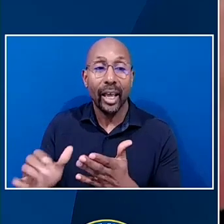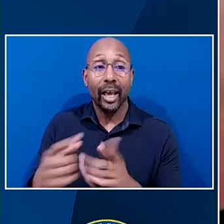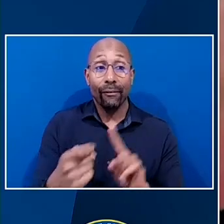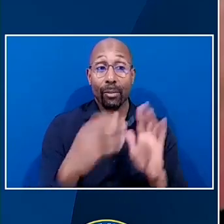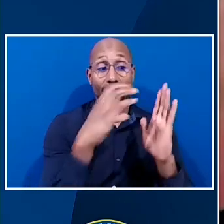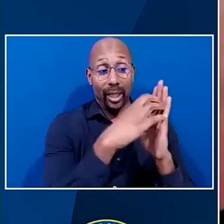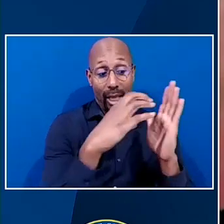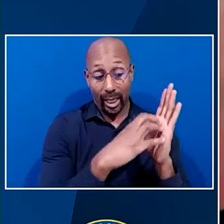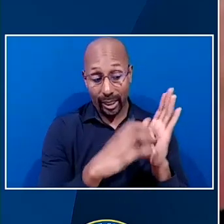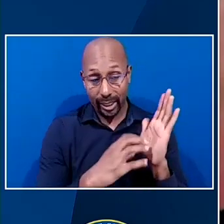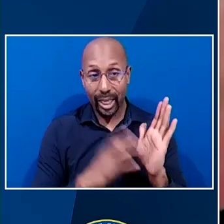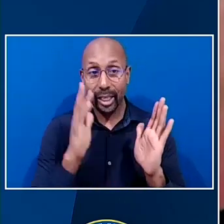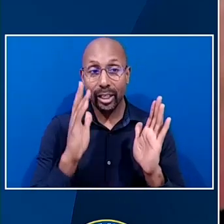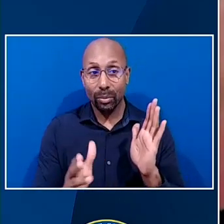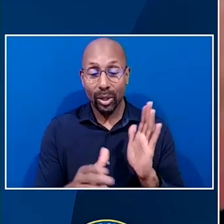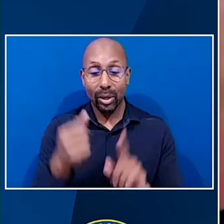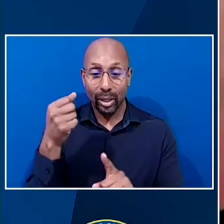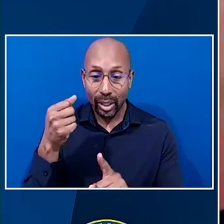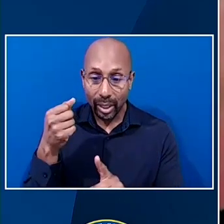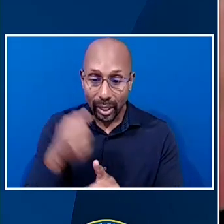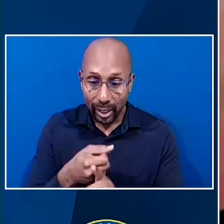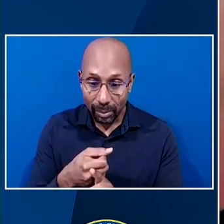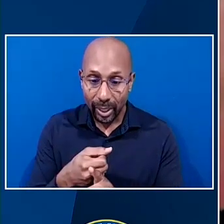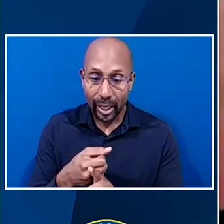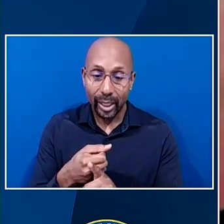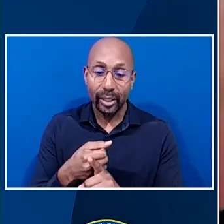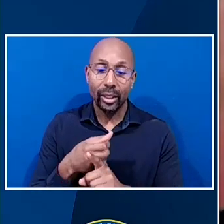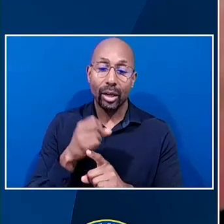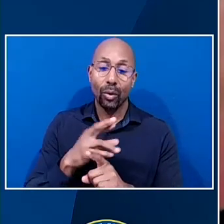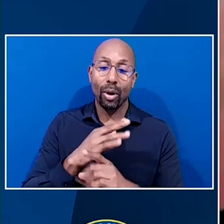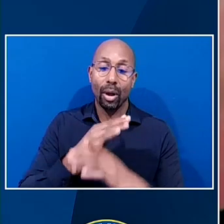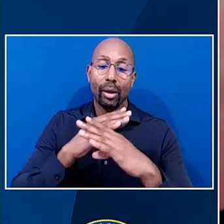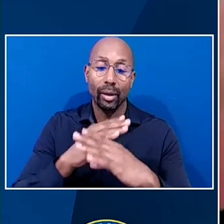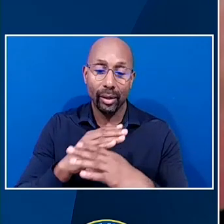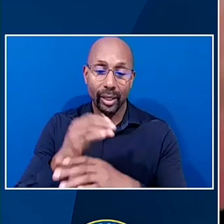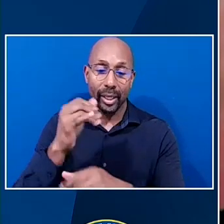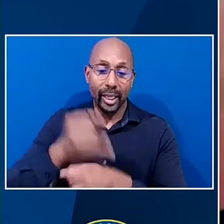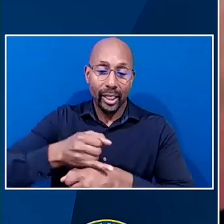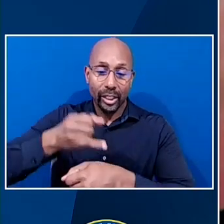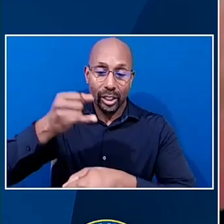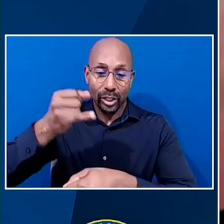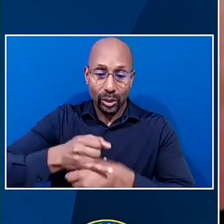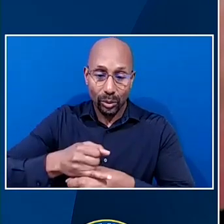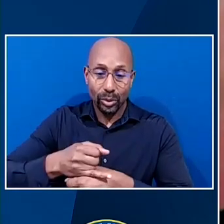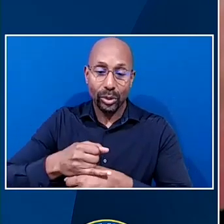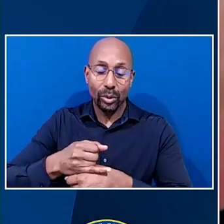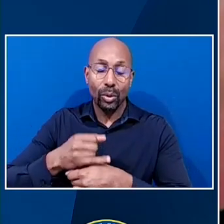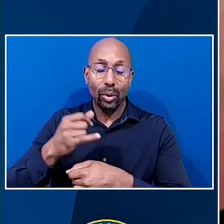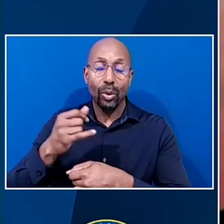together. I don't want it to seem like- I